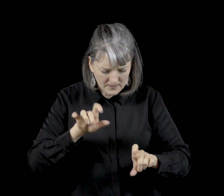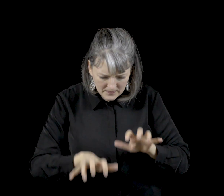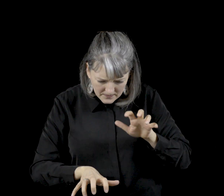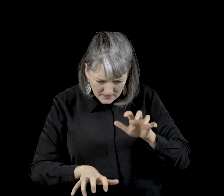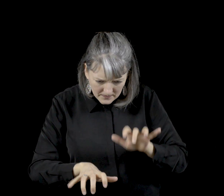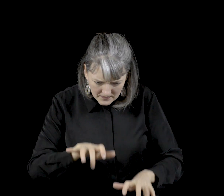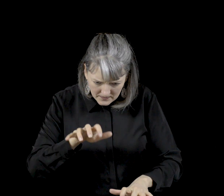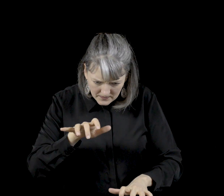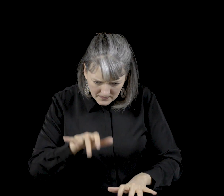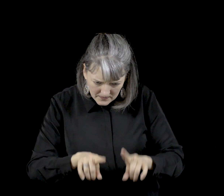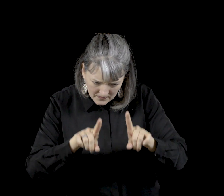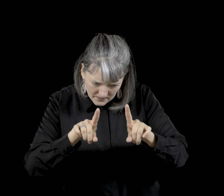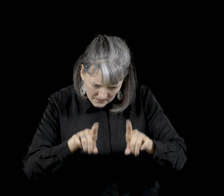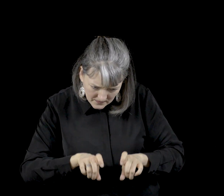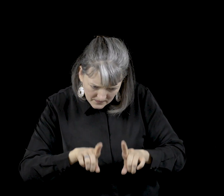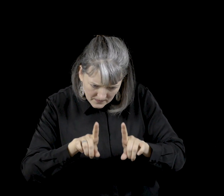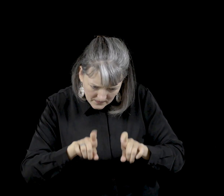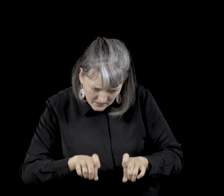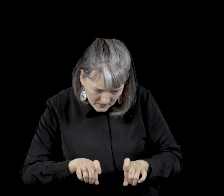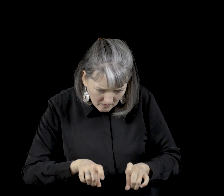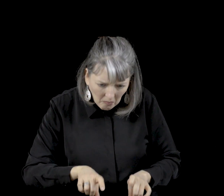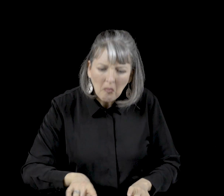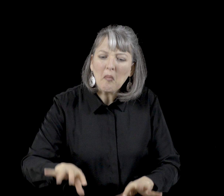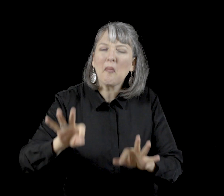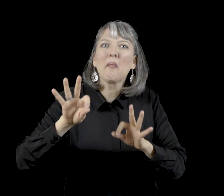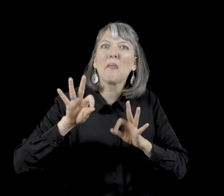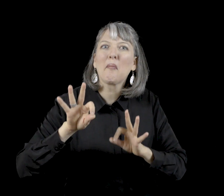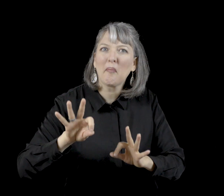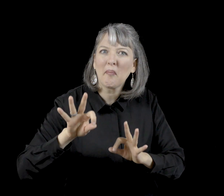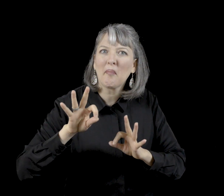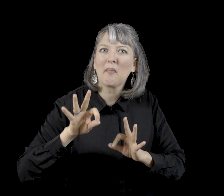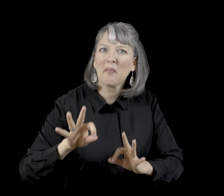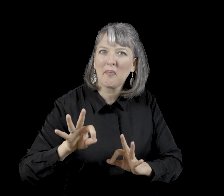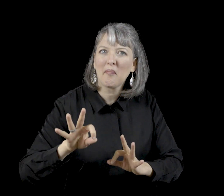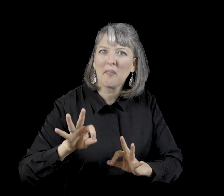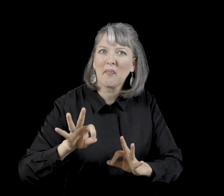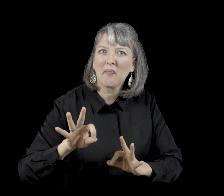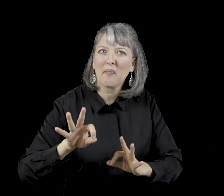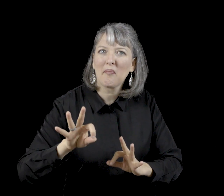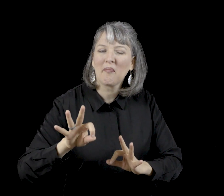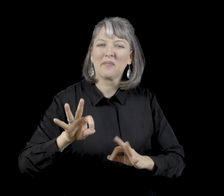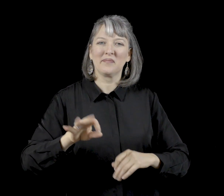[Typing and checking for any mistakes] JUST RIGHT, FUNCTIONING, WORKING